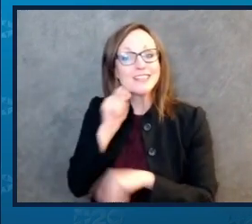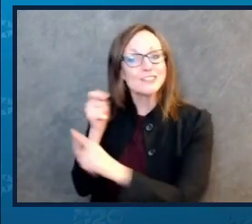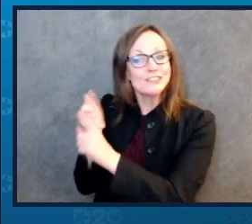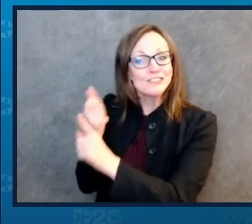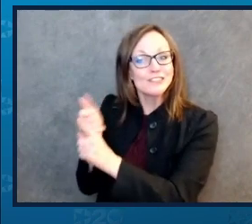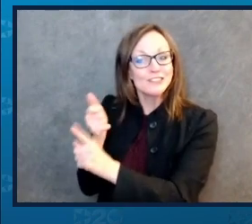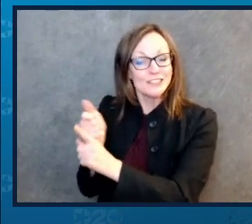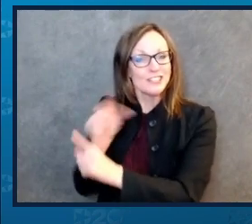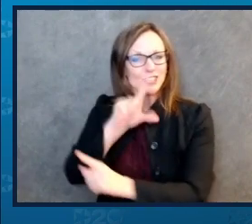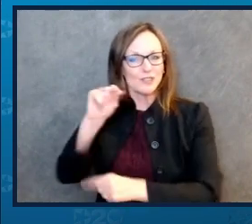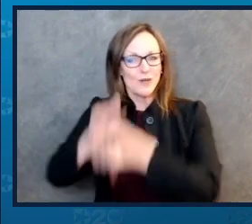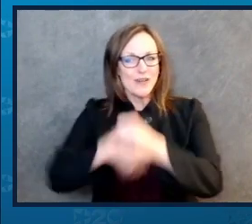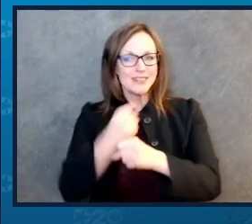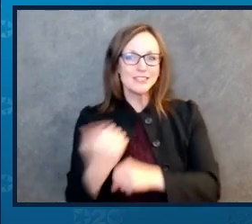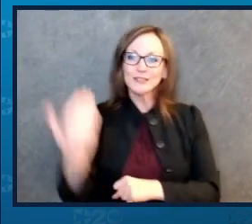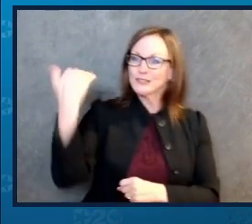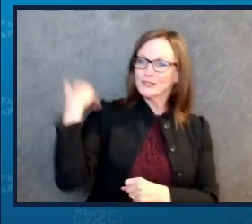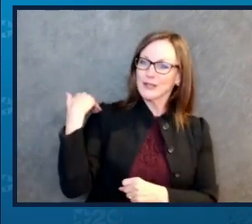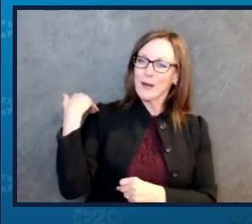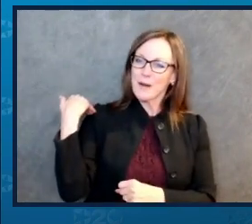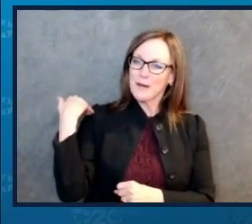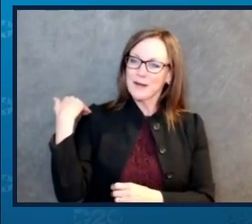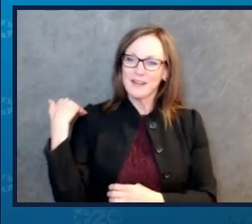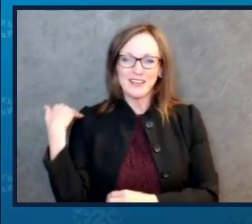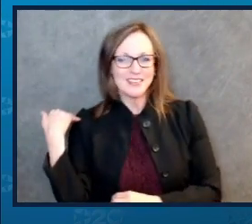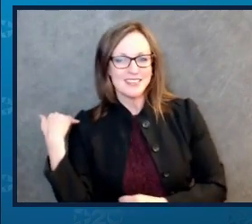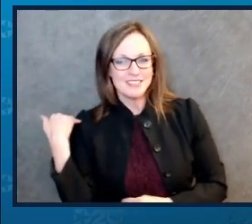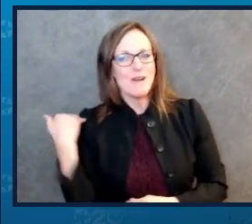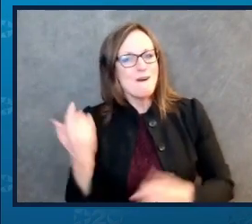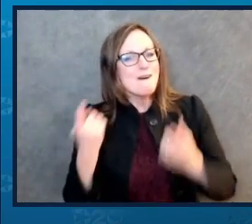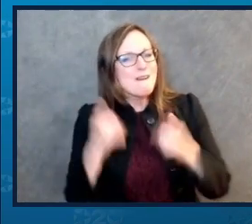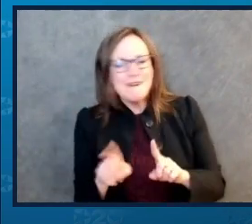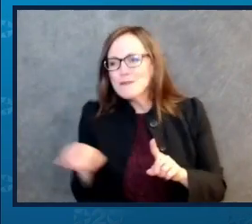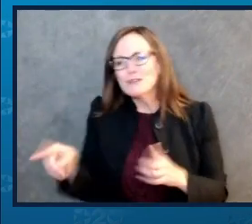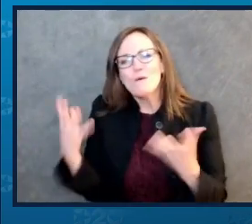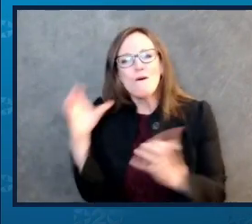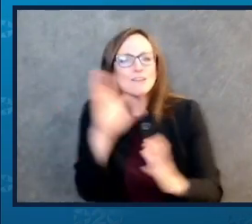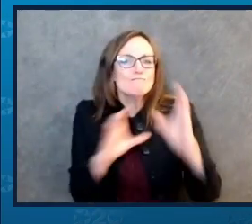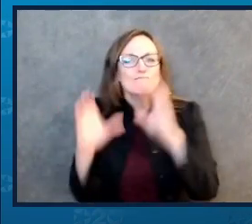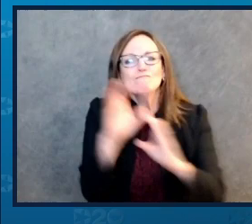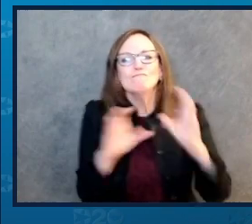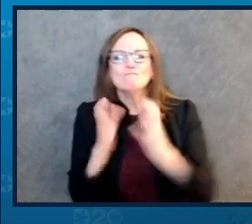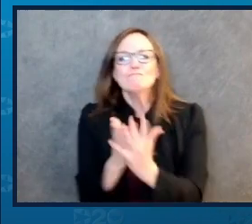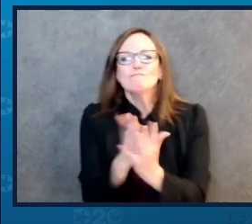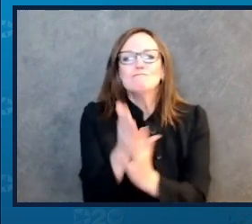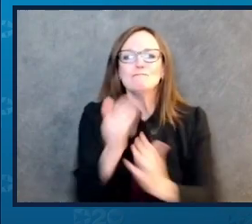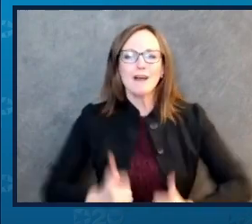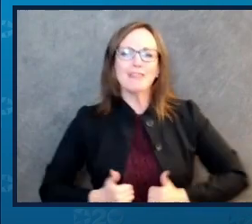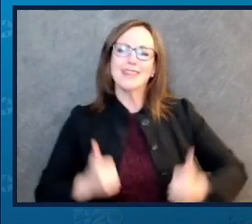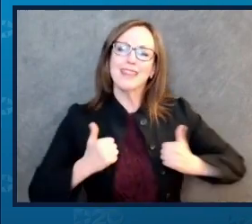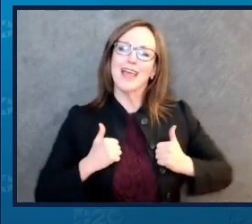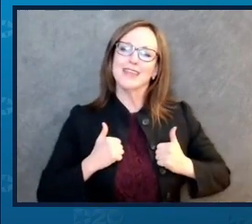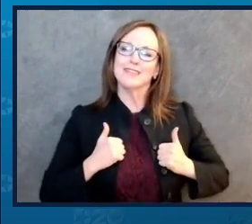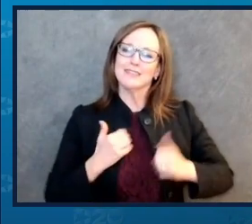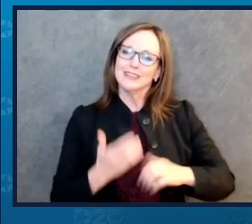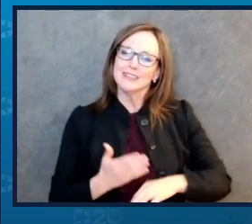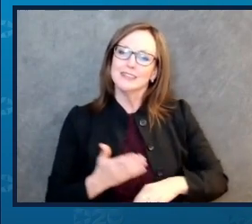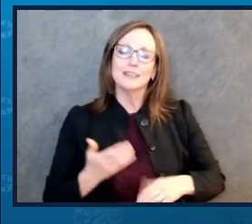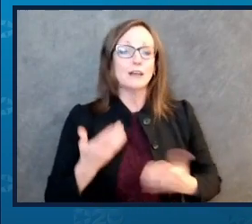BETTER LIFE. SHE MARRIED MY DAD, WHO SERVED OUR COUNTRY AS A MARINE IN SOUTH